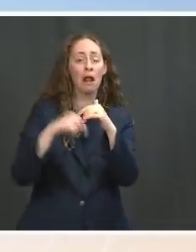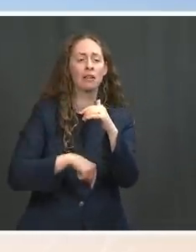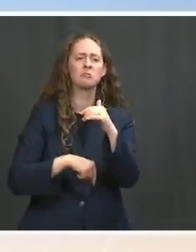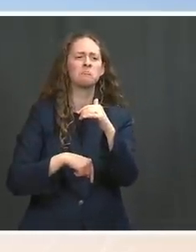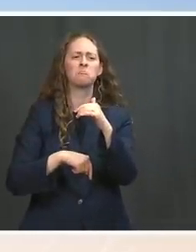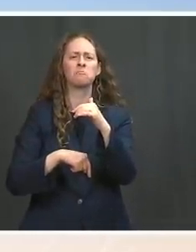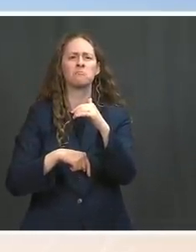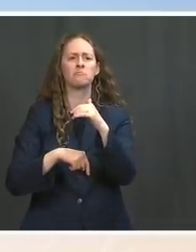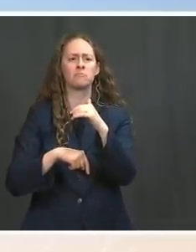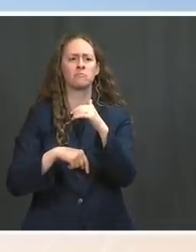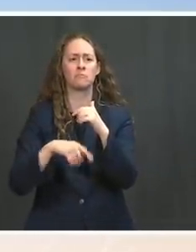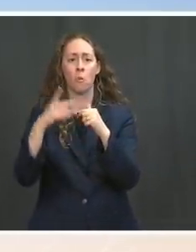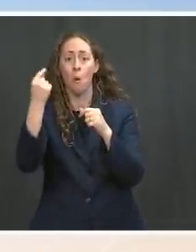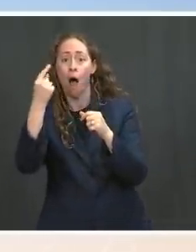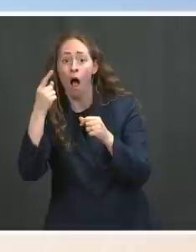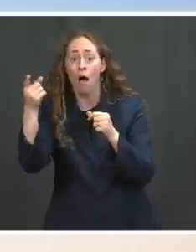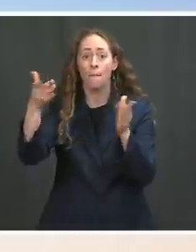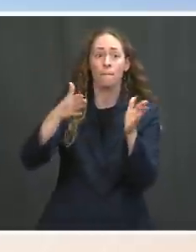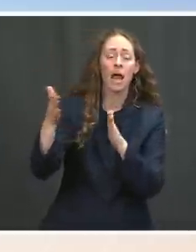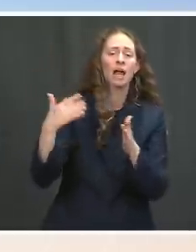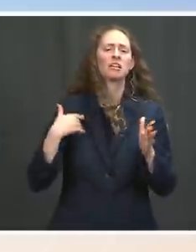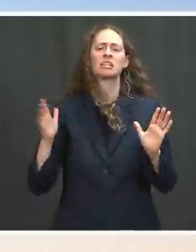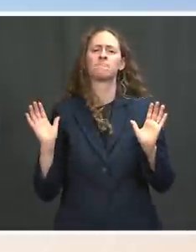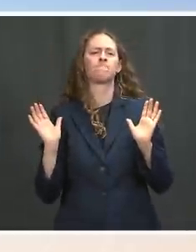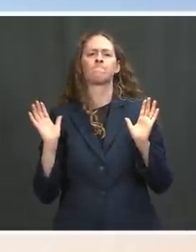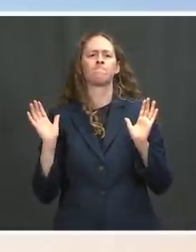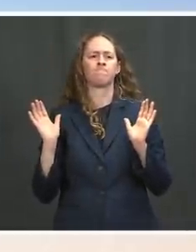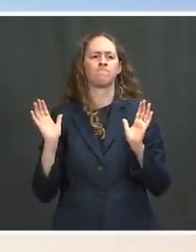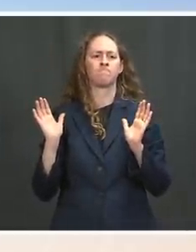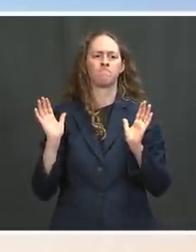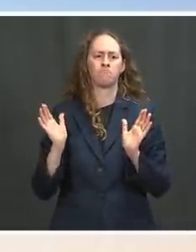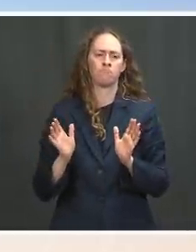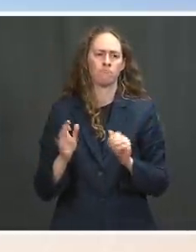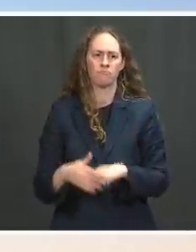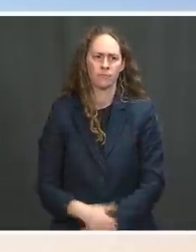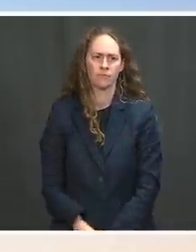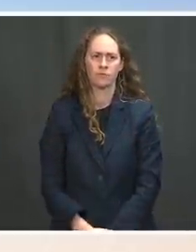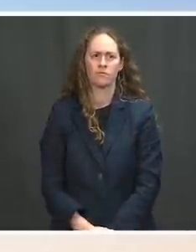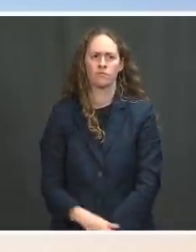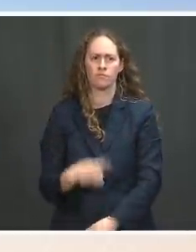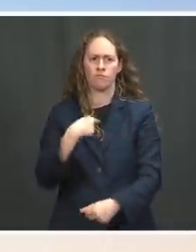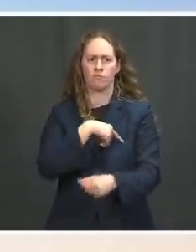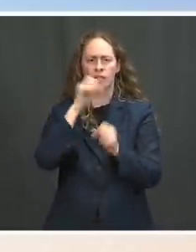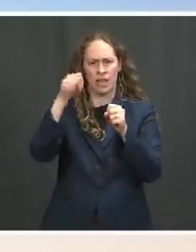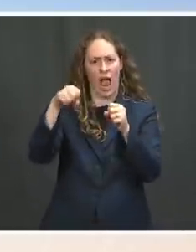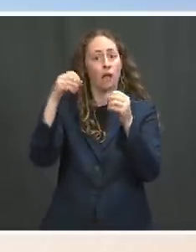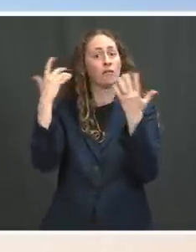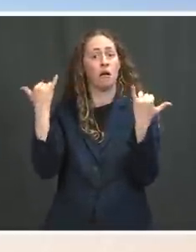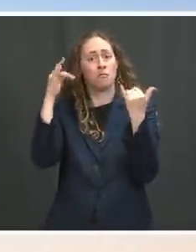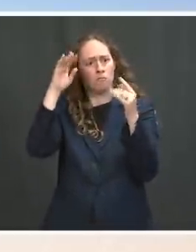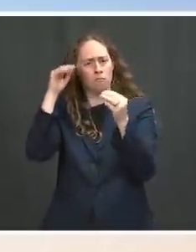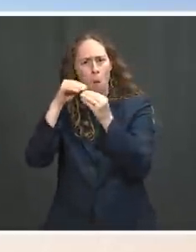We've talked about the fact that this was a ransomware attack, but this is -- the -- these threats have been out there for some time,